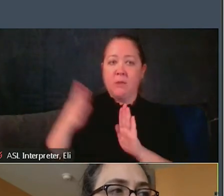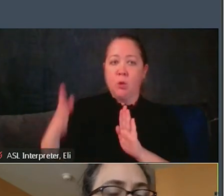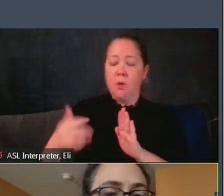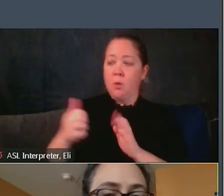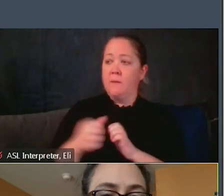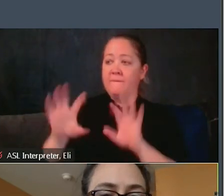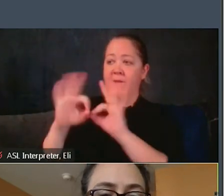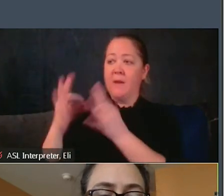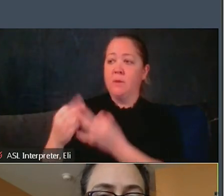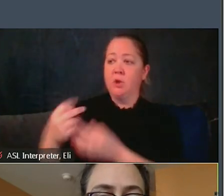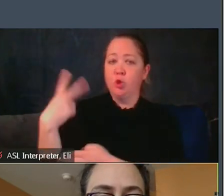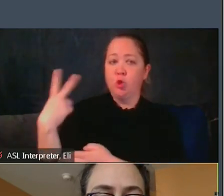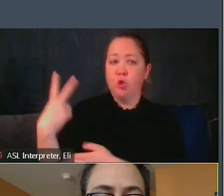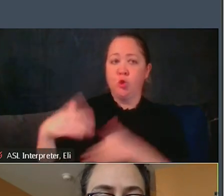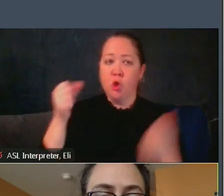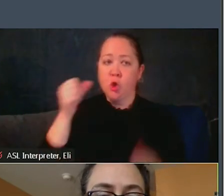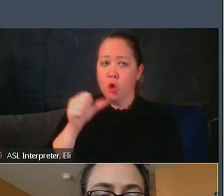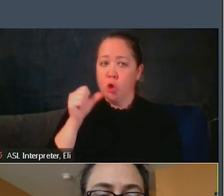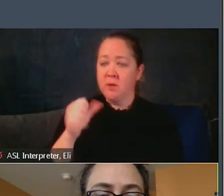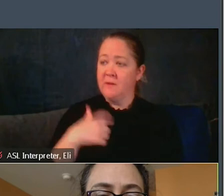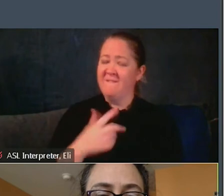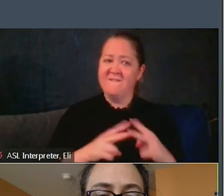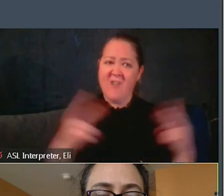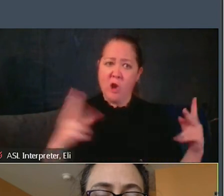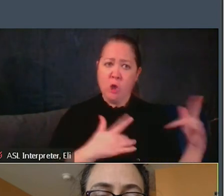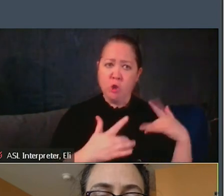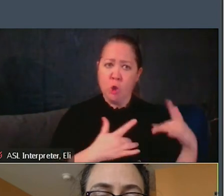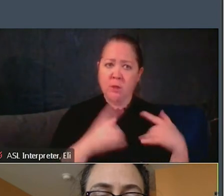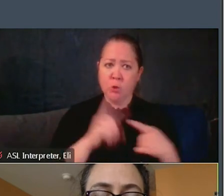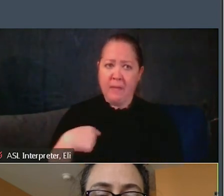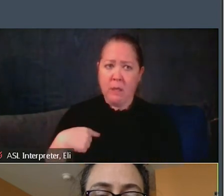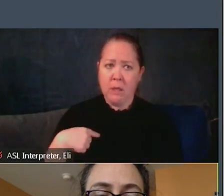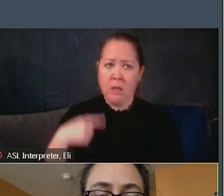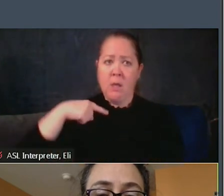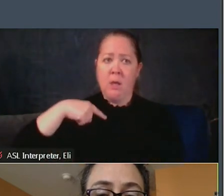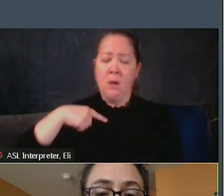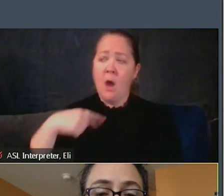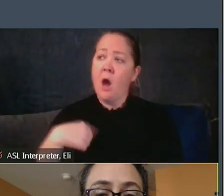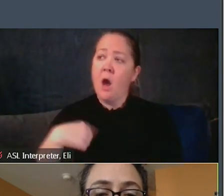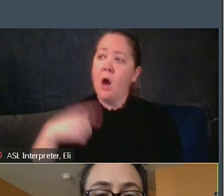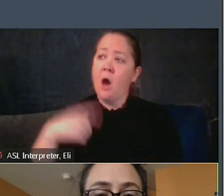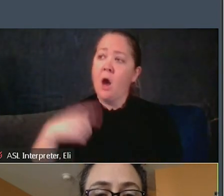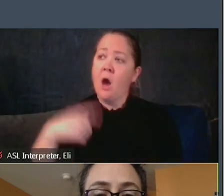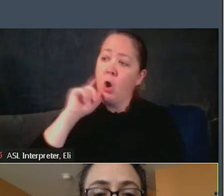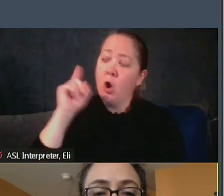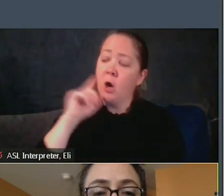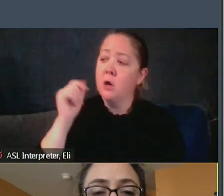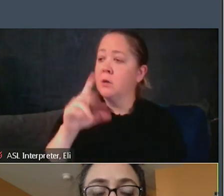I heard on December 1st that the, that County planners are interested in the safety and security of their residents. They should be.